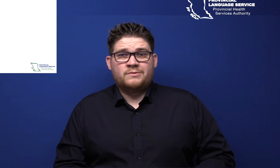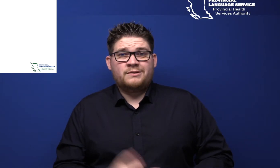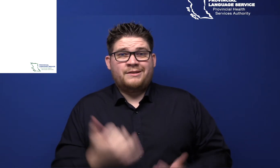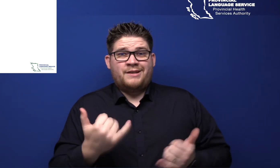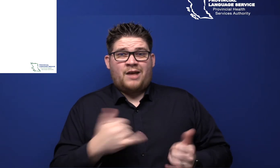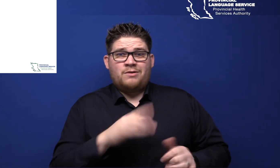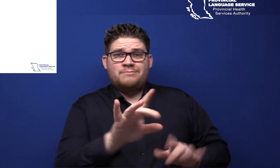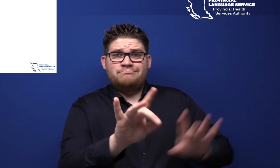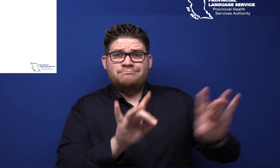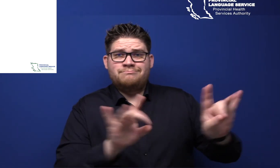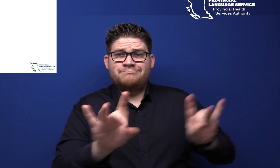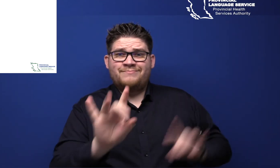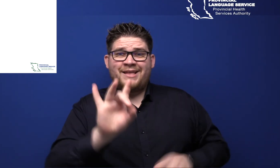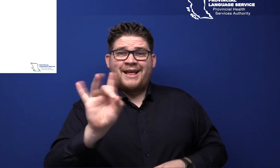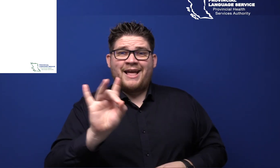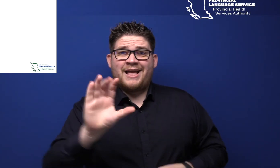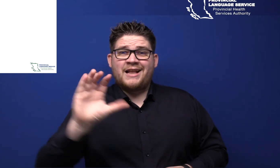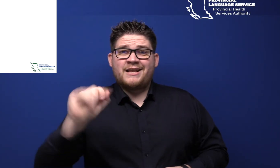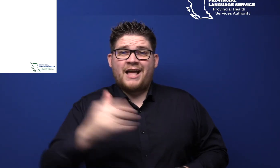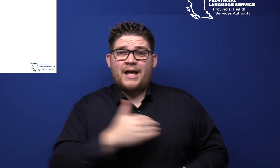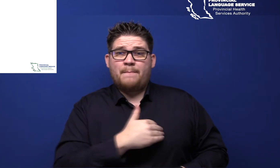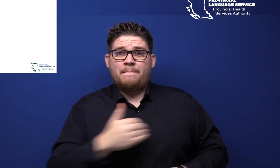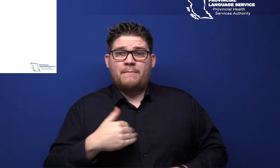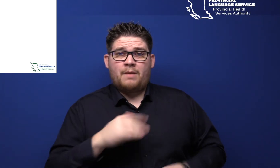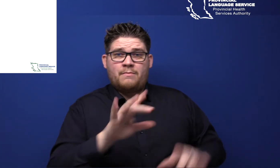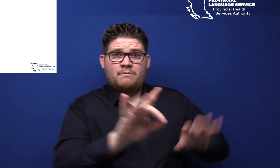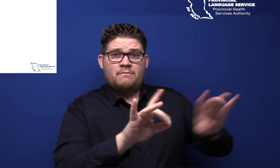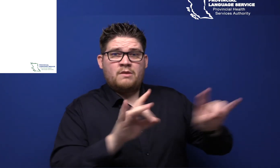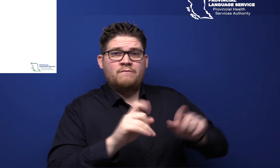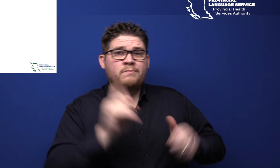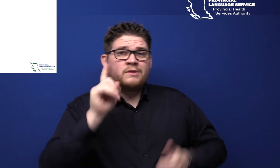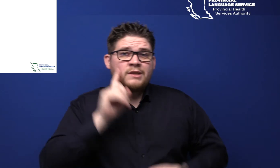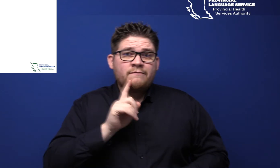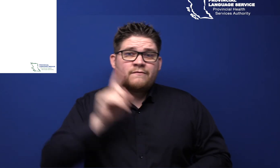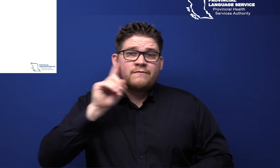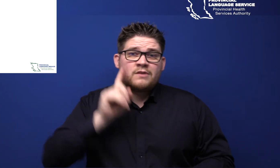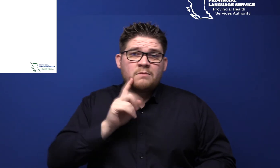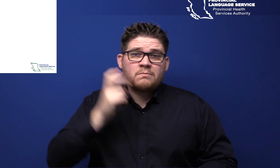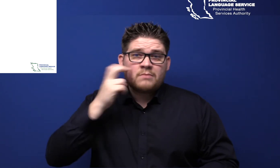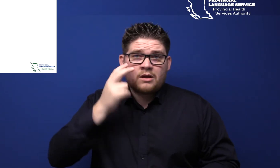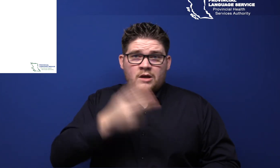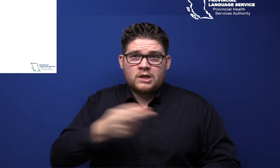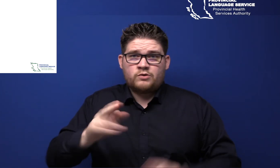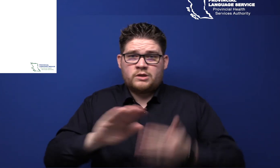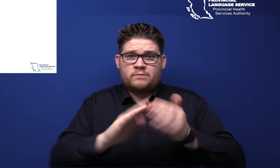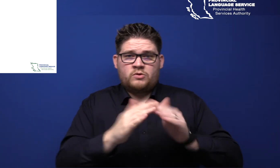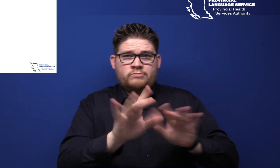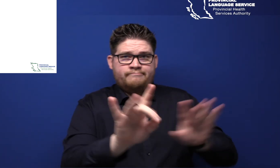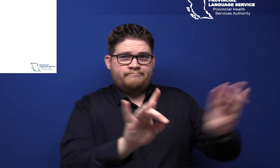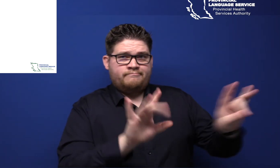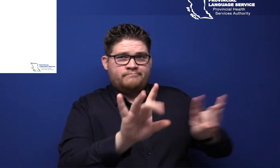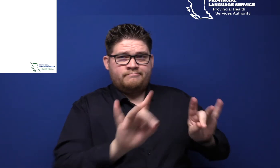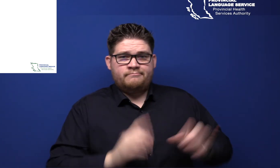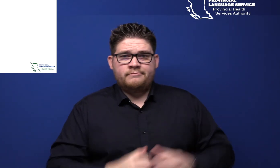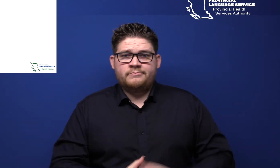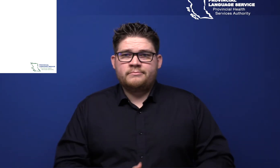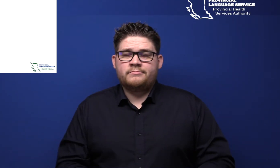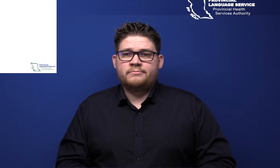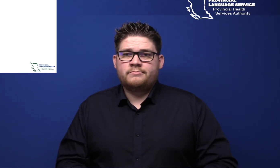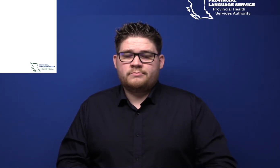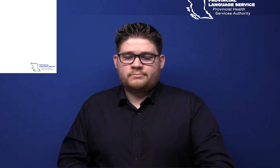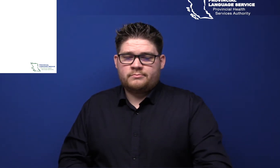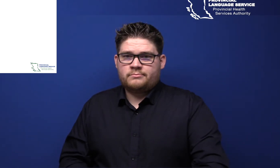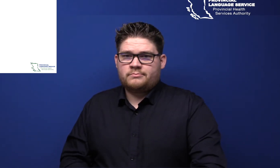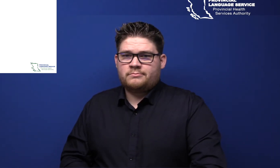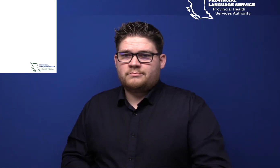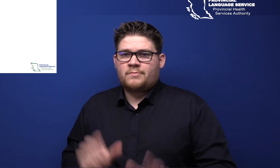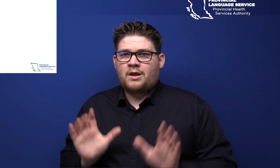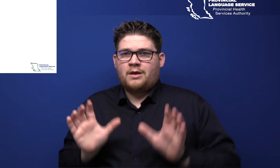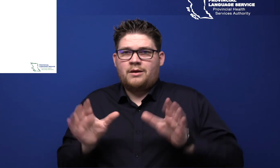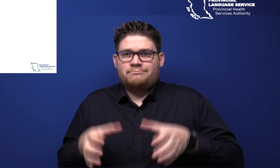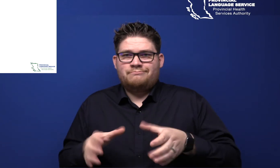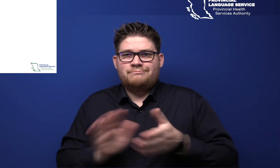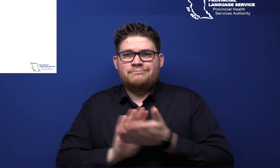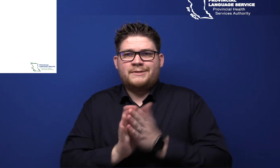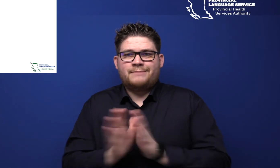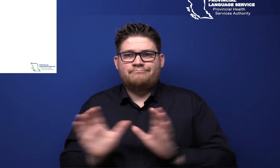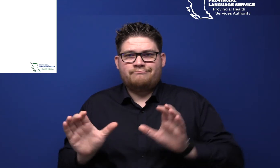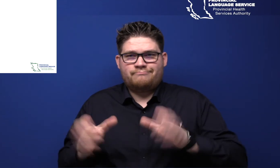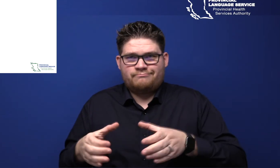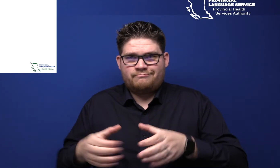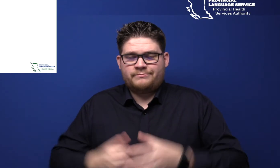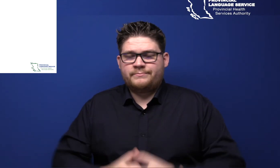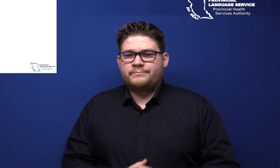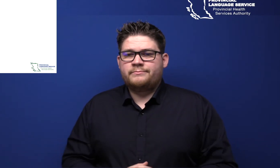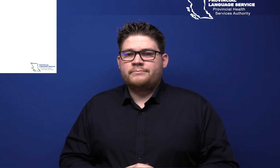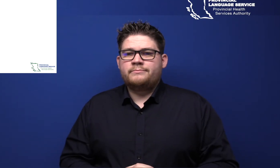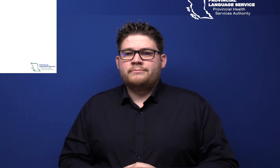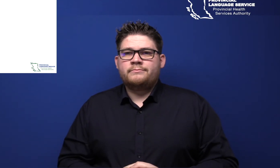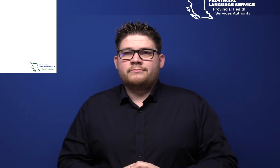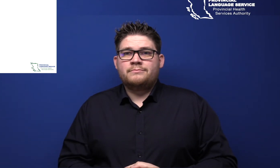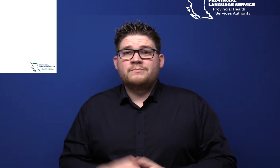WE'VE CHOSEN THE MEMBERS BASED ON THE DIVERSITY OF DEAF, DEAF-BLIND AND HARD OF HEARING.